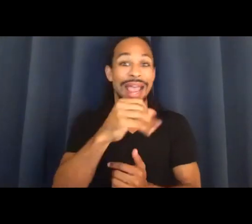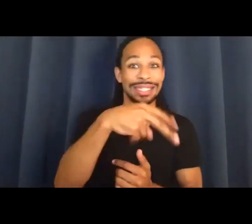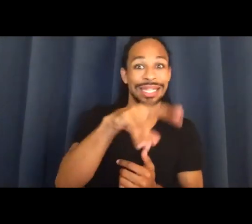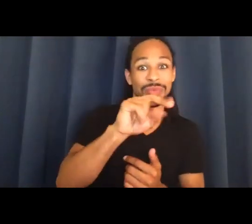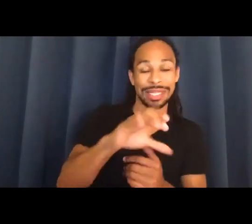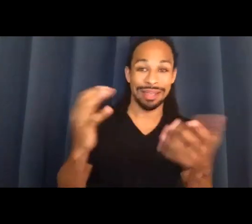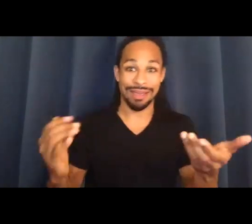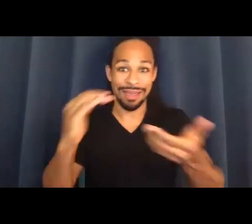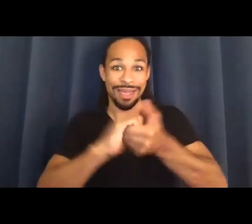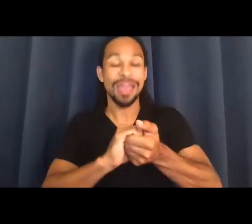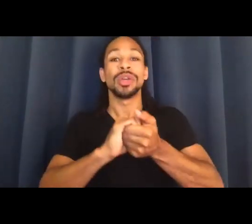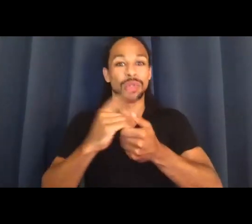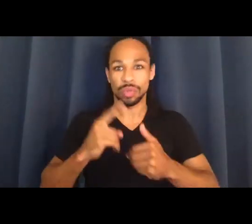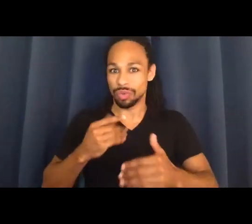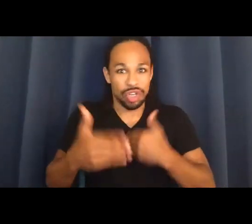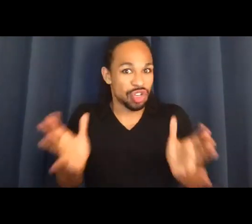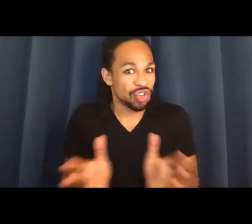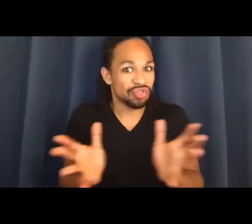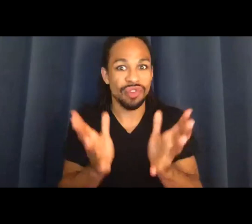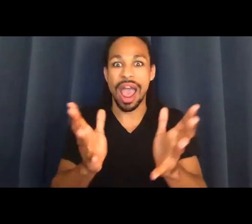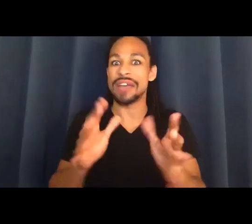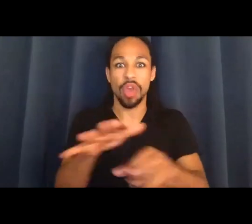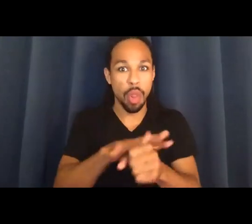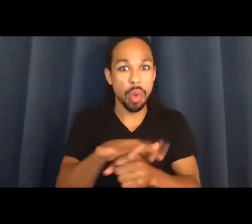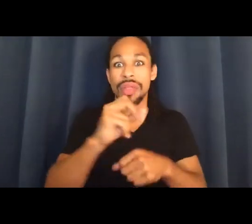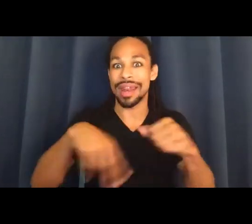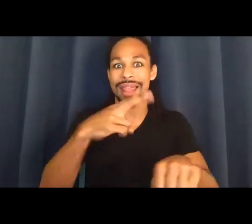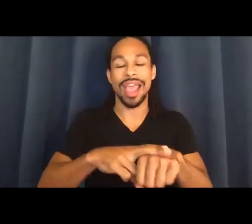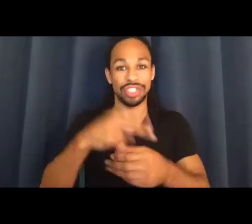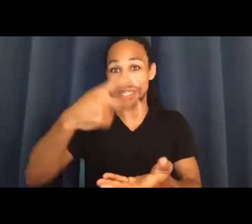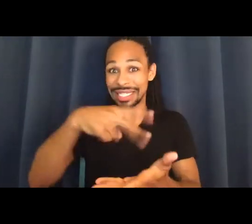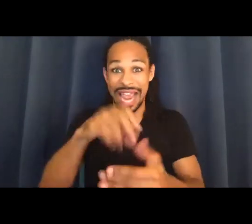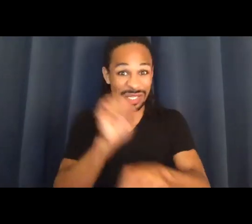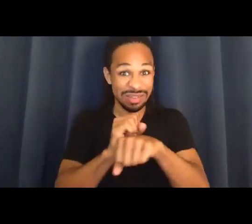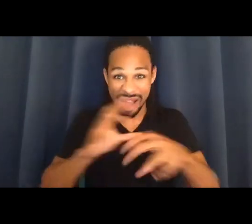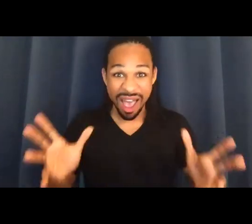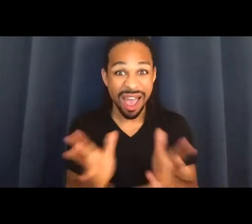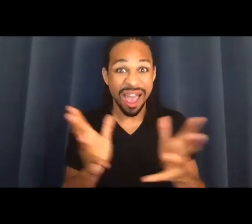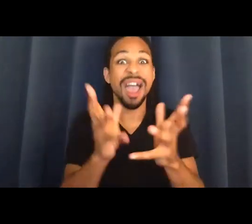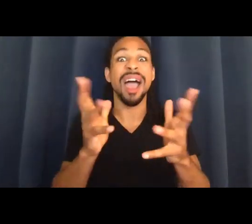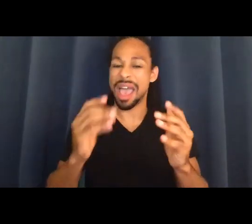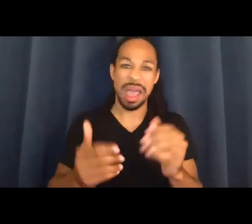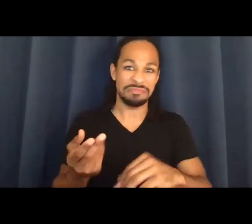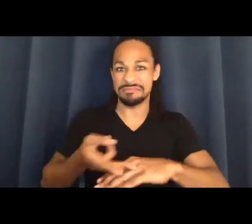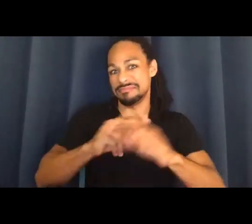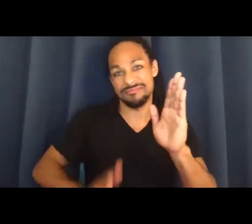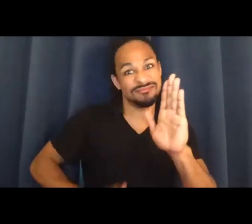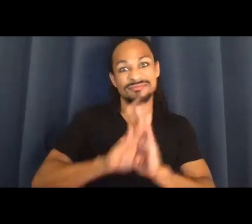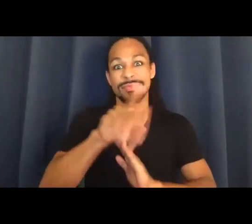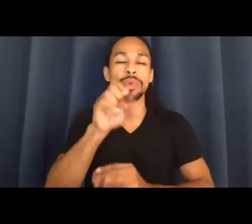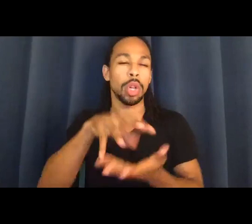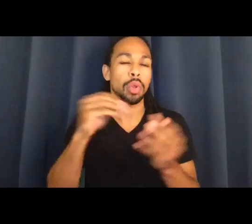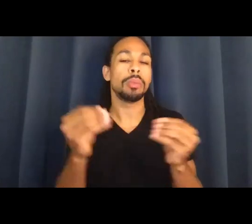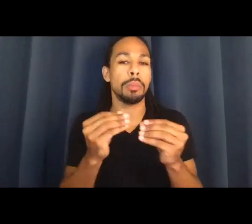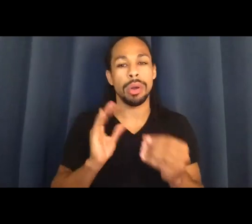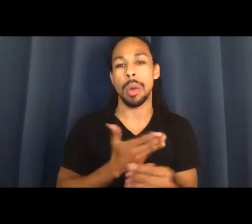national synergies in dance service delivery. you can learn more about our programs at our website dance.nyc.